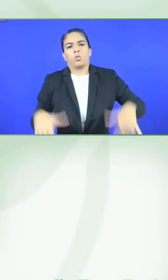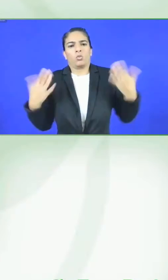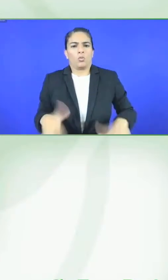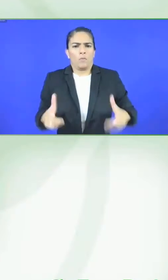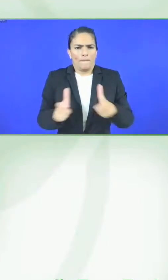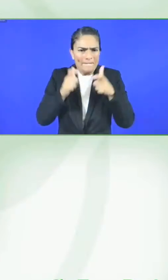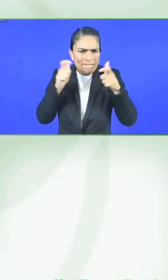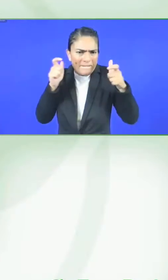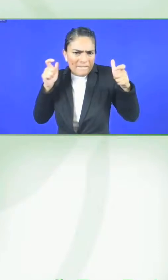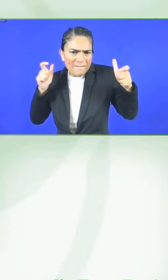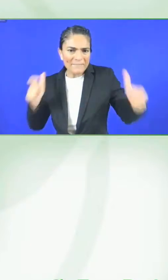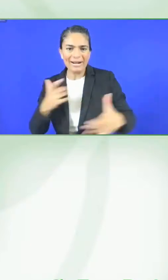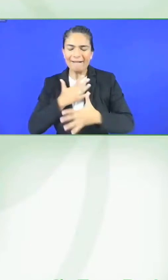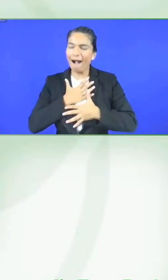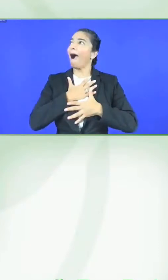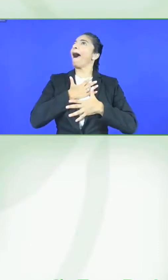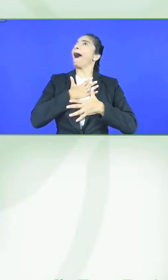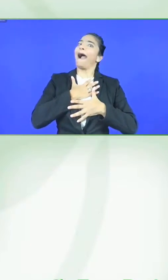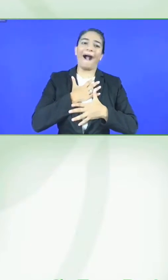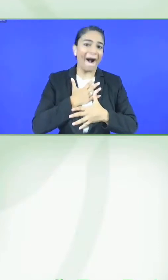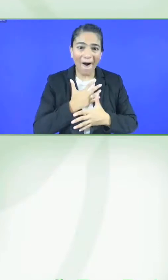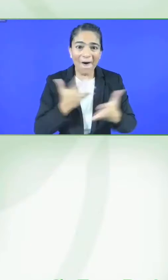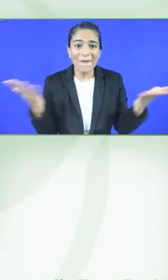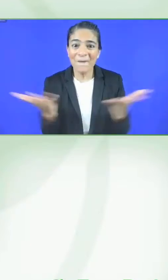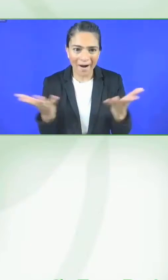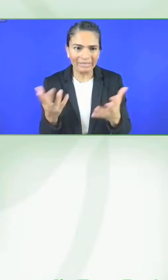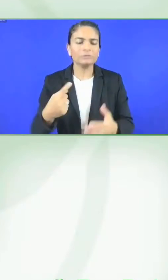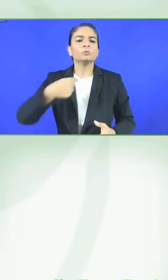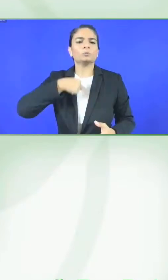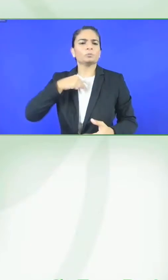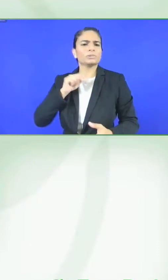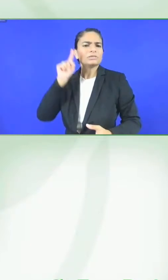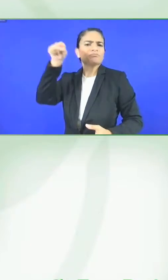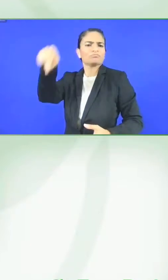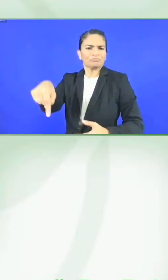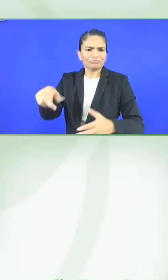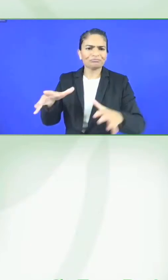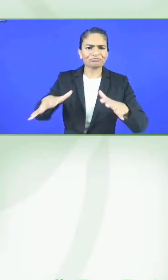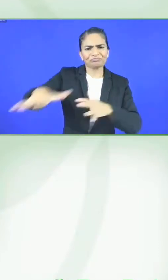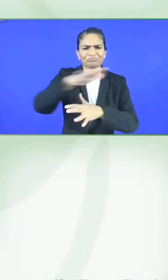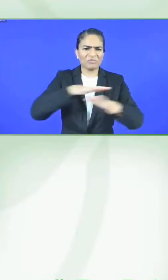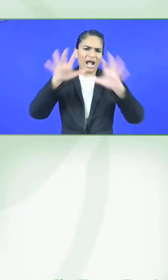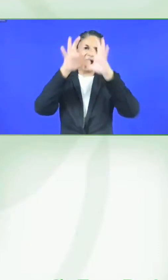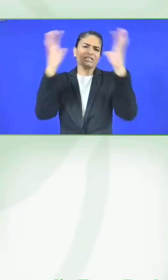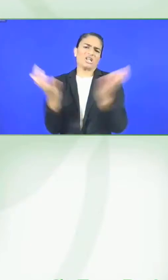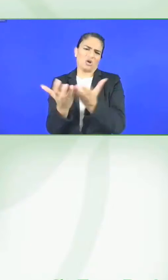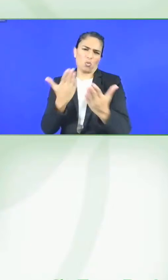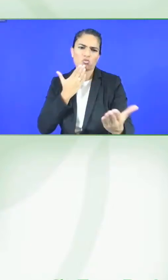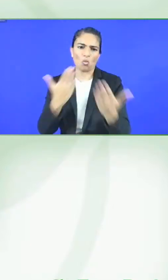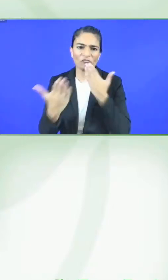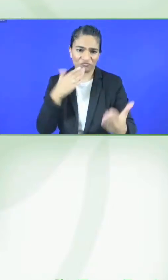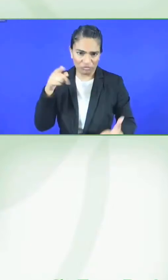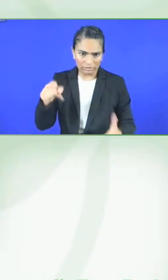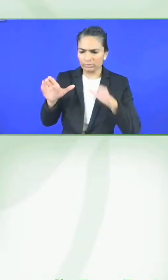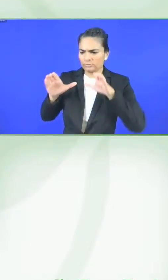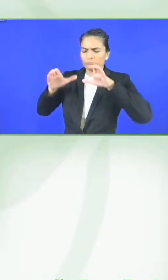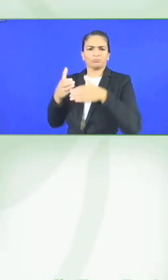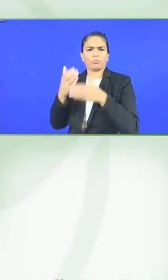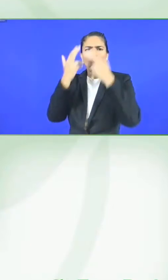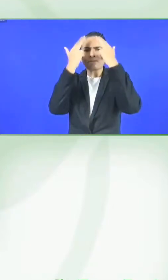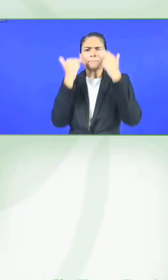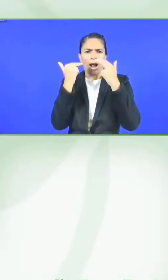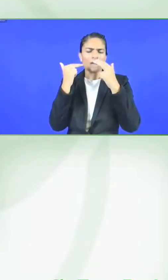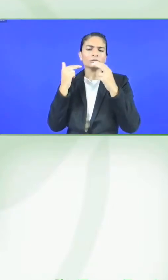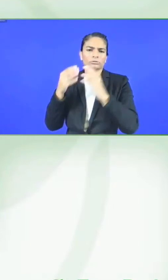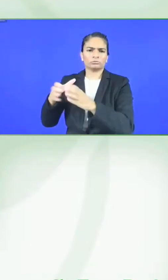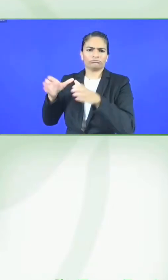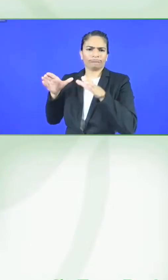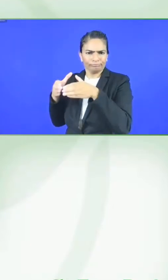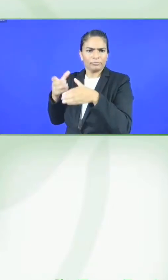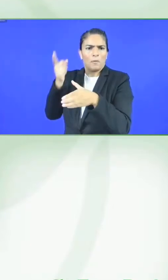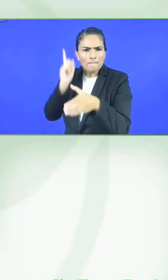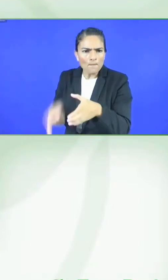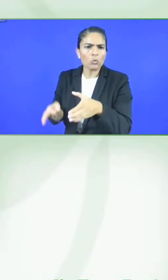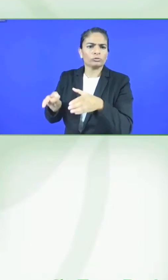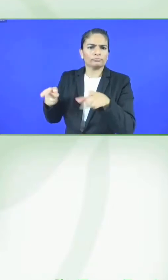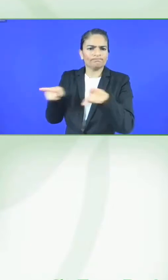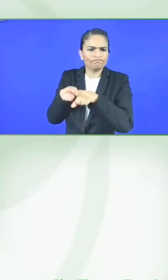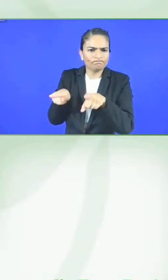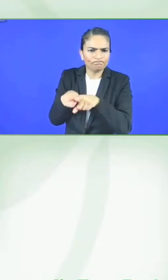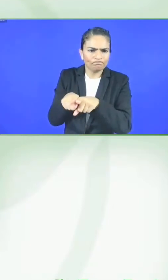I had a very big 'wow' moment – I was at another international conference and our blind